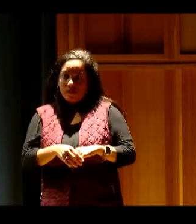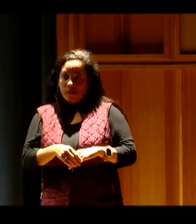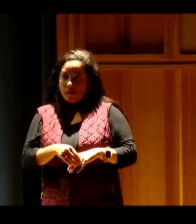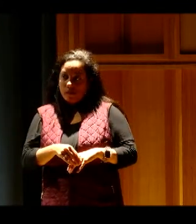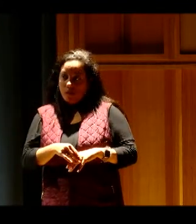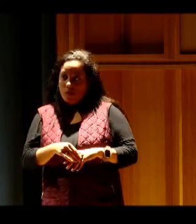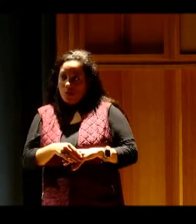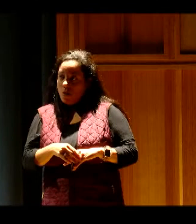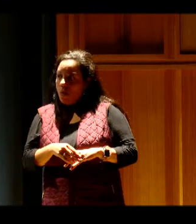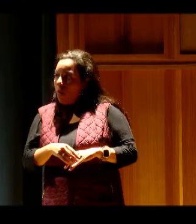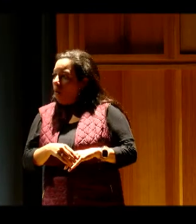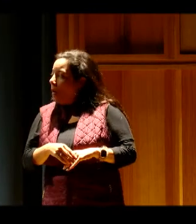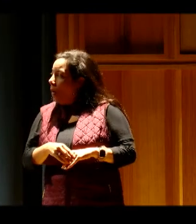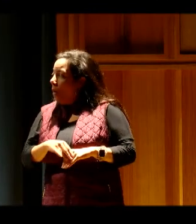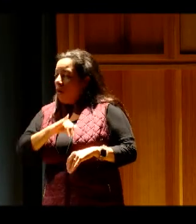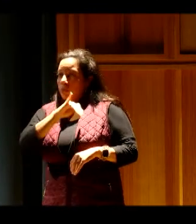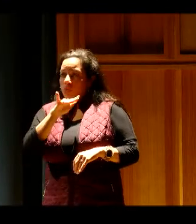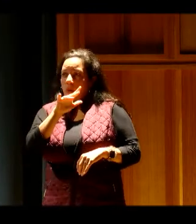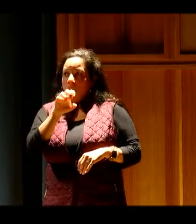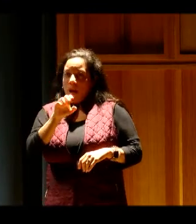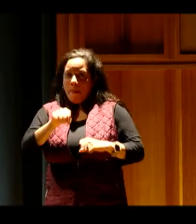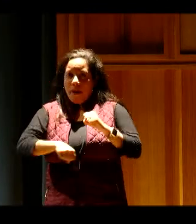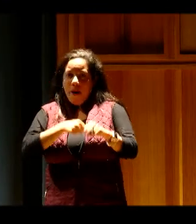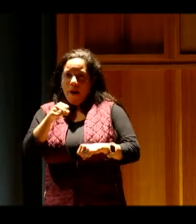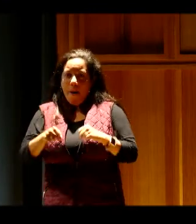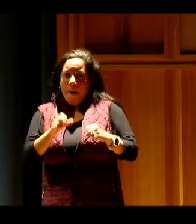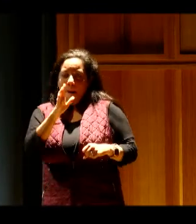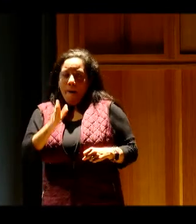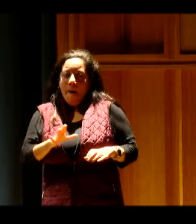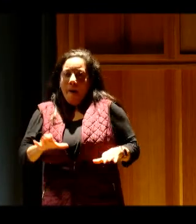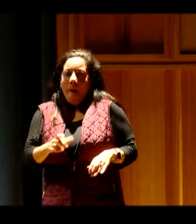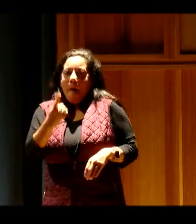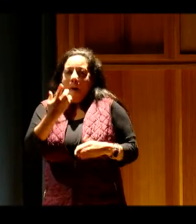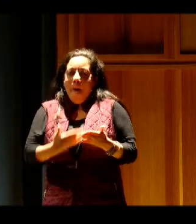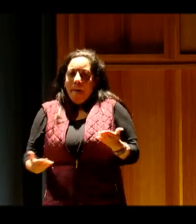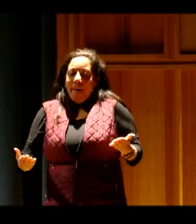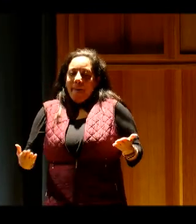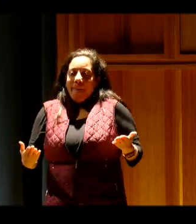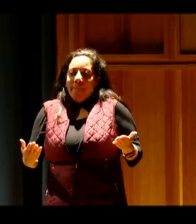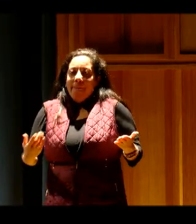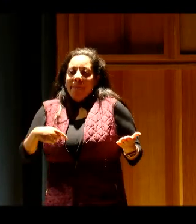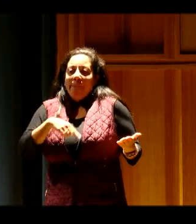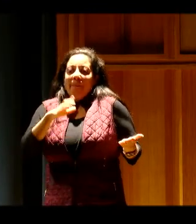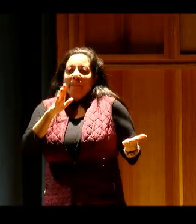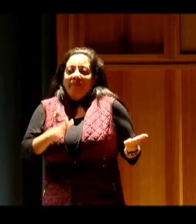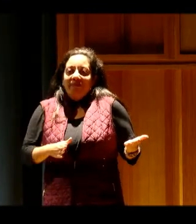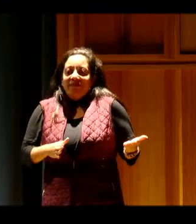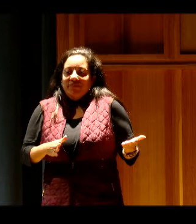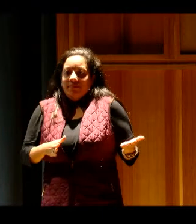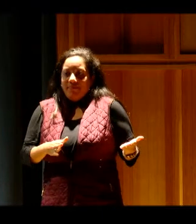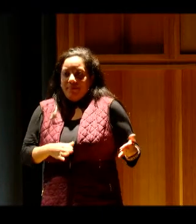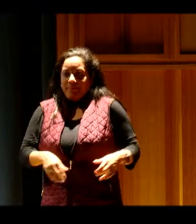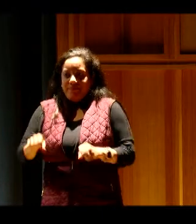So, Julie's Bicycle has never done one thing. We've never taken a single issue